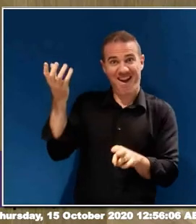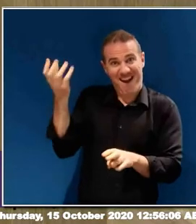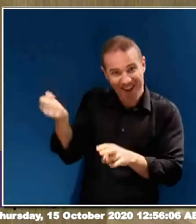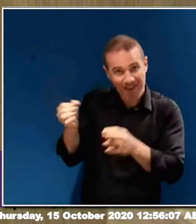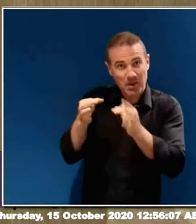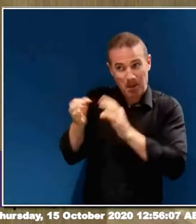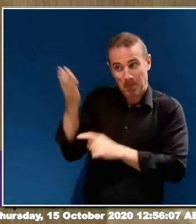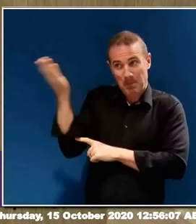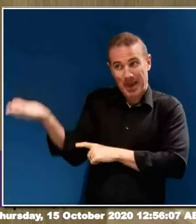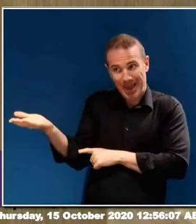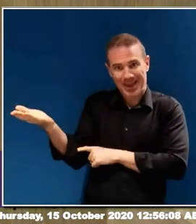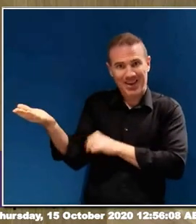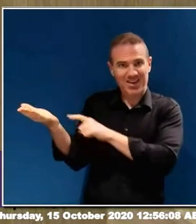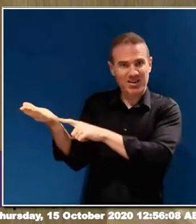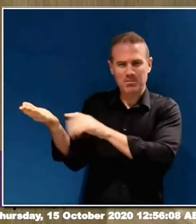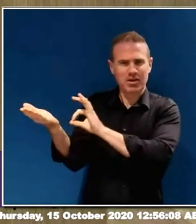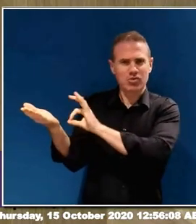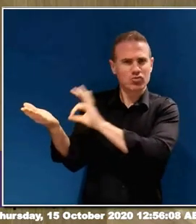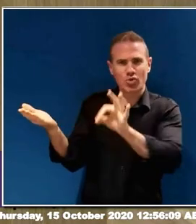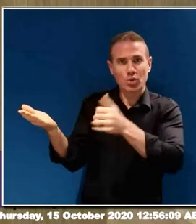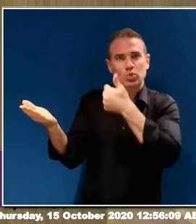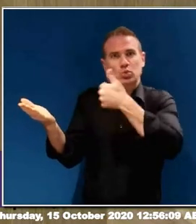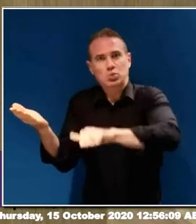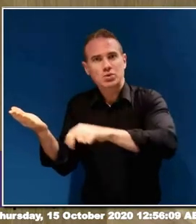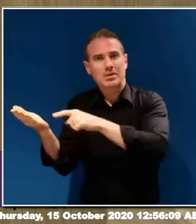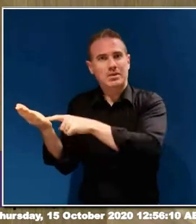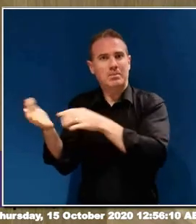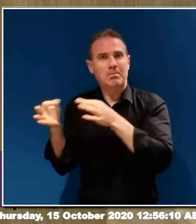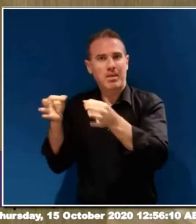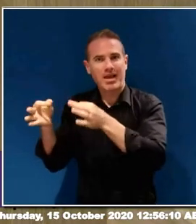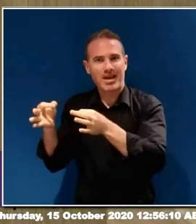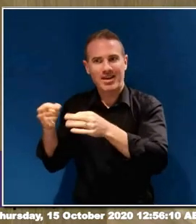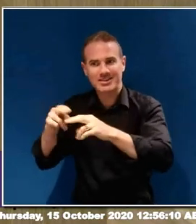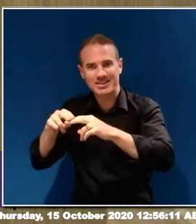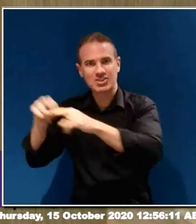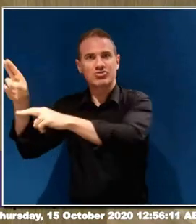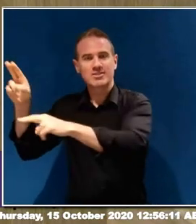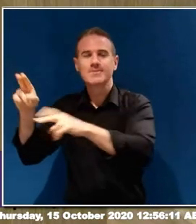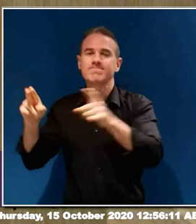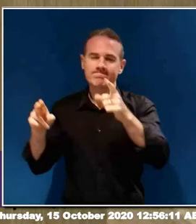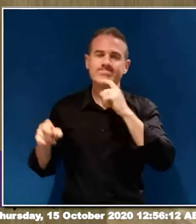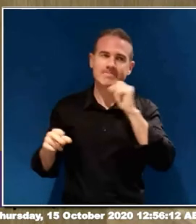No, no, well, that the increase may not be happening. OK.